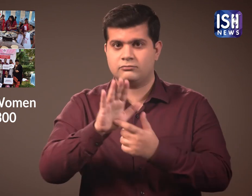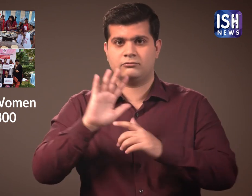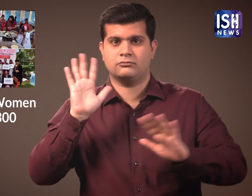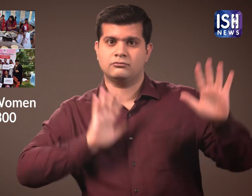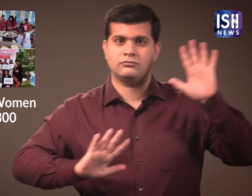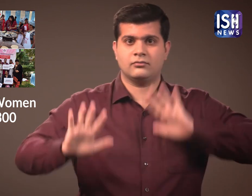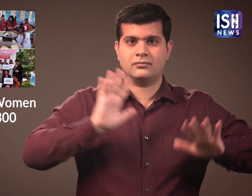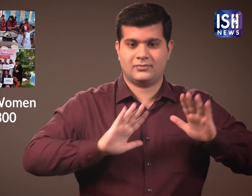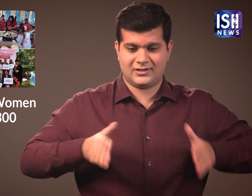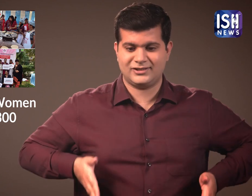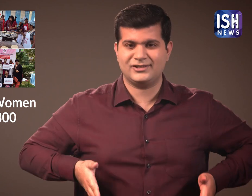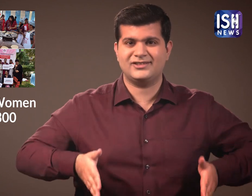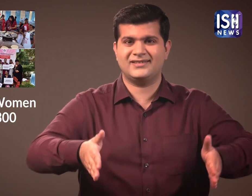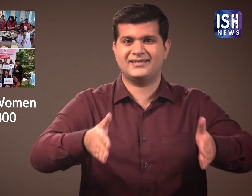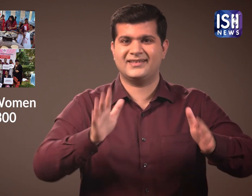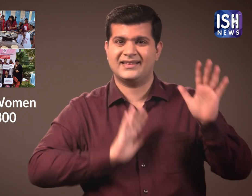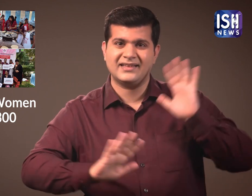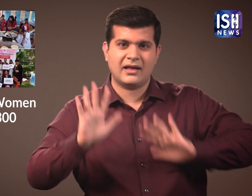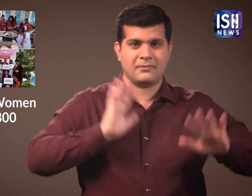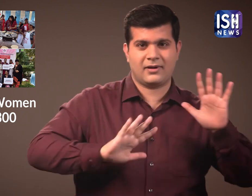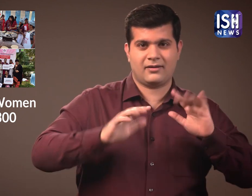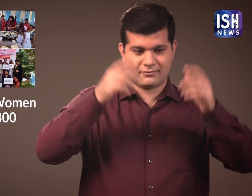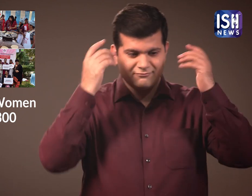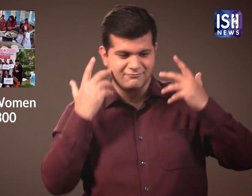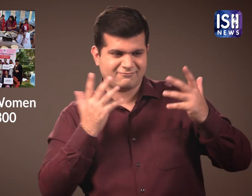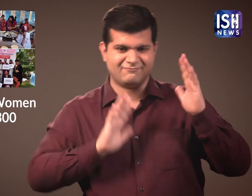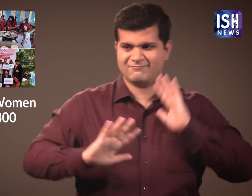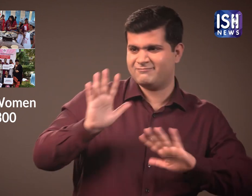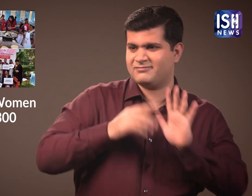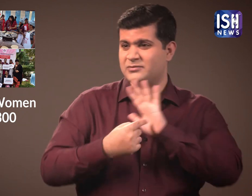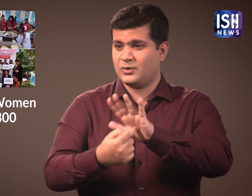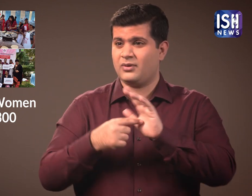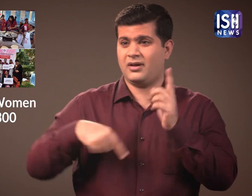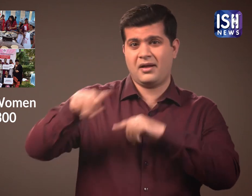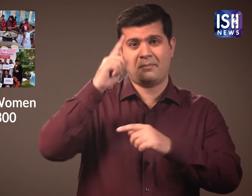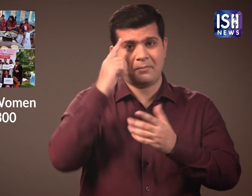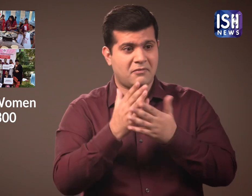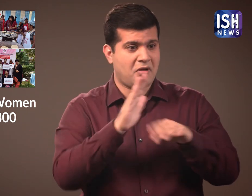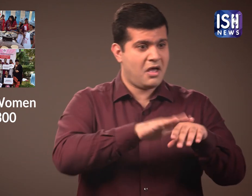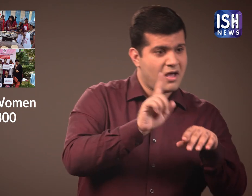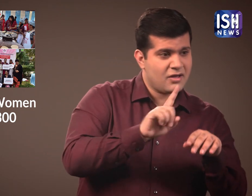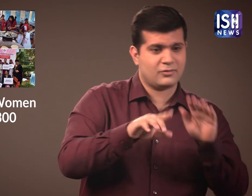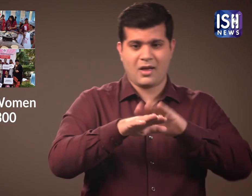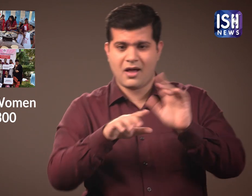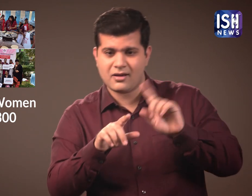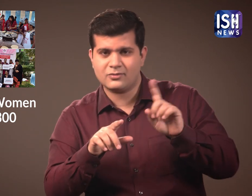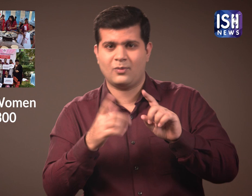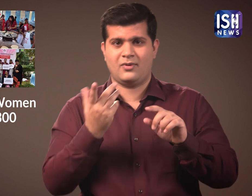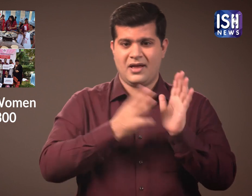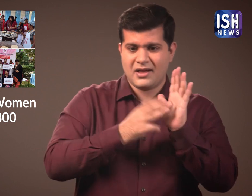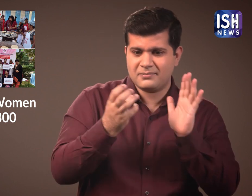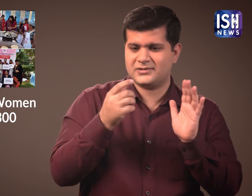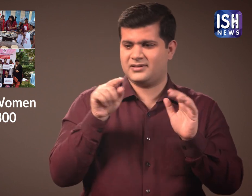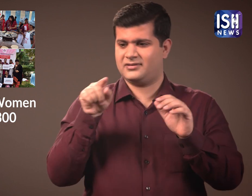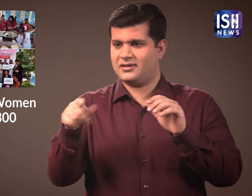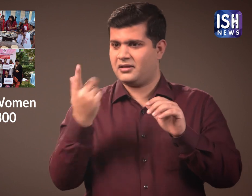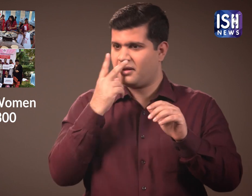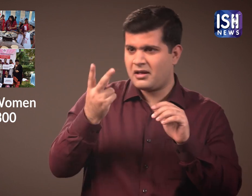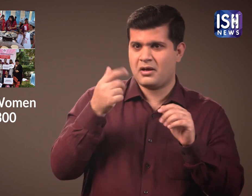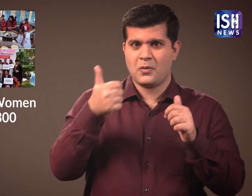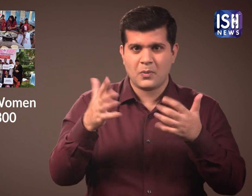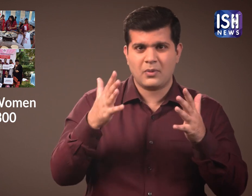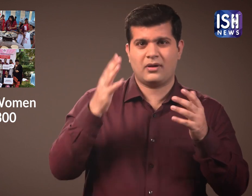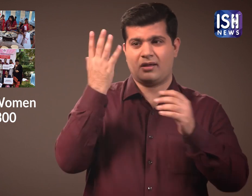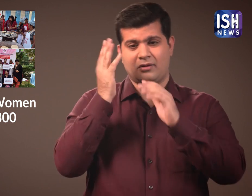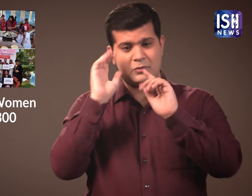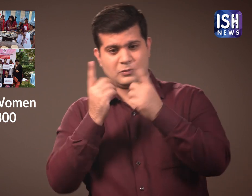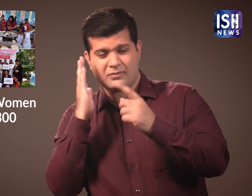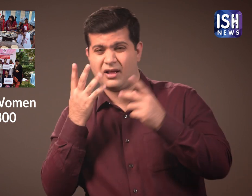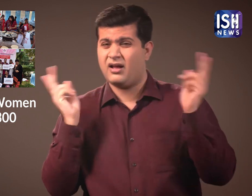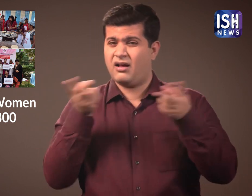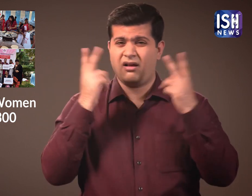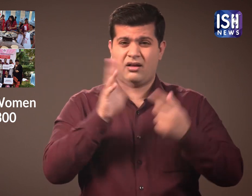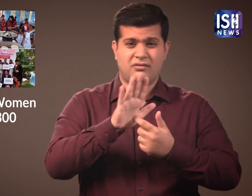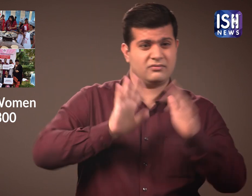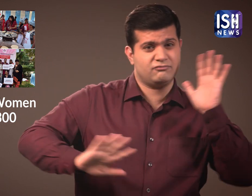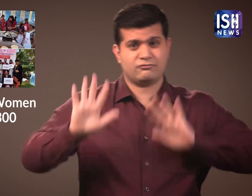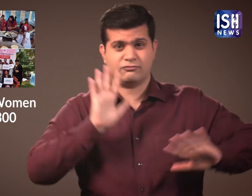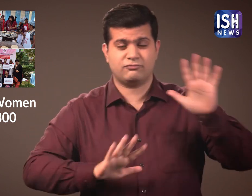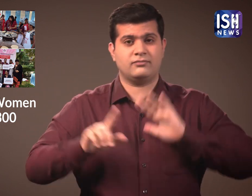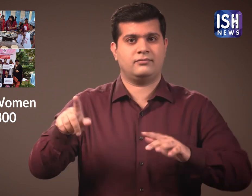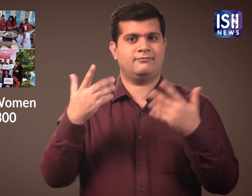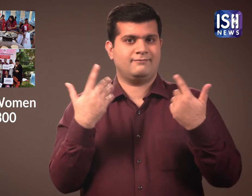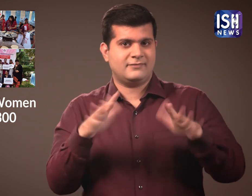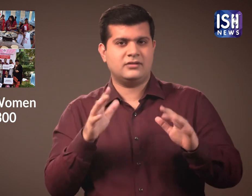by performing street plays to end the stigma surrounding menstruation.